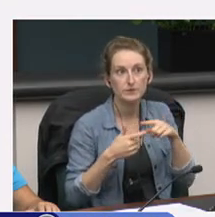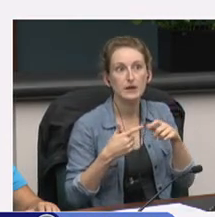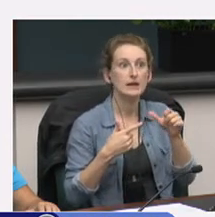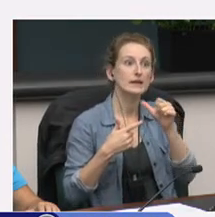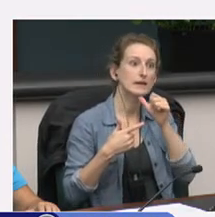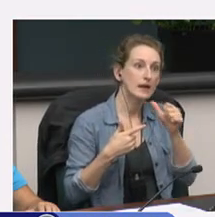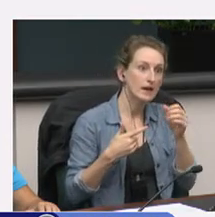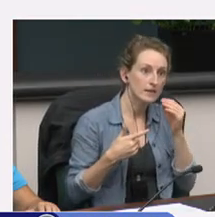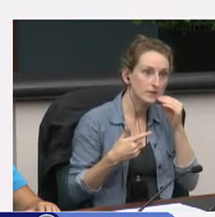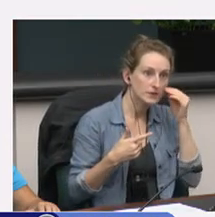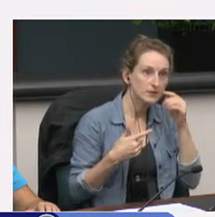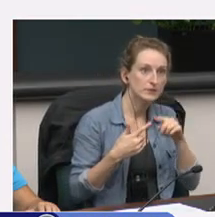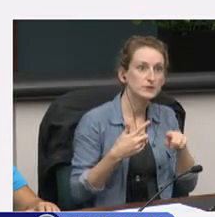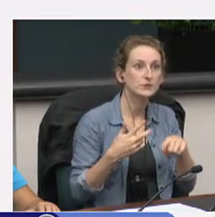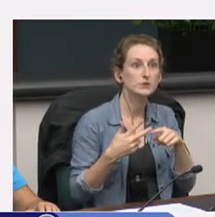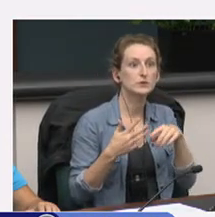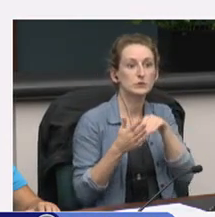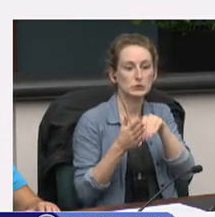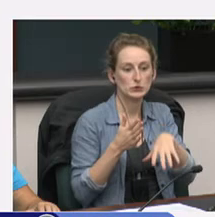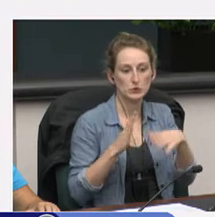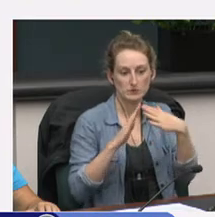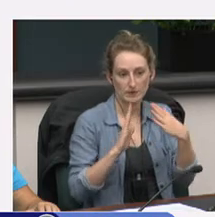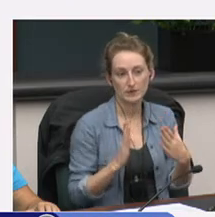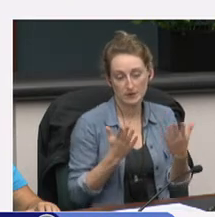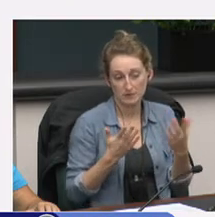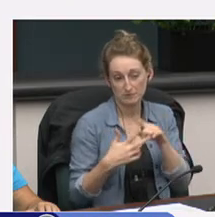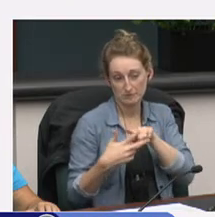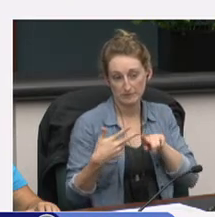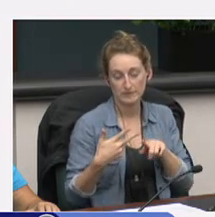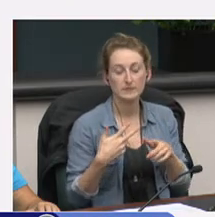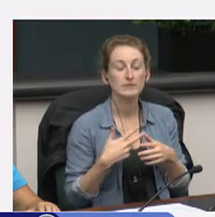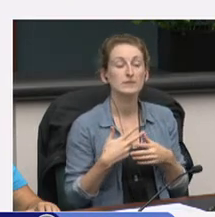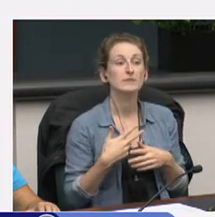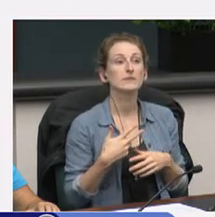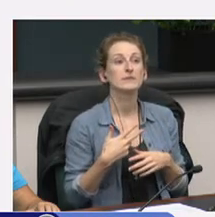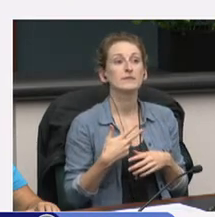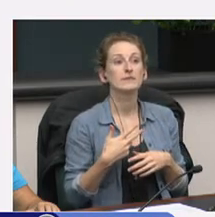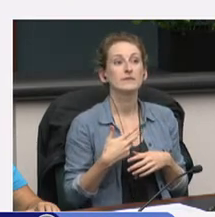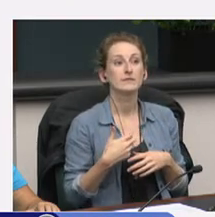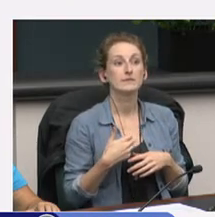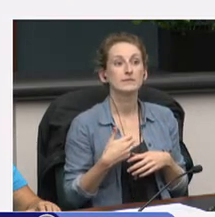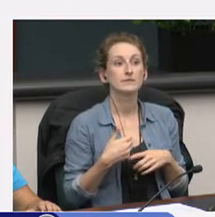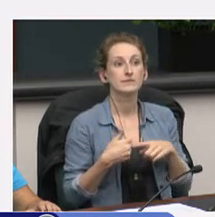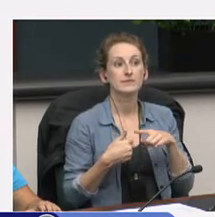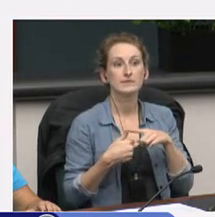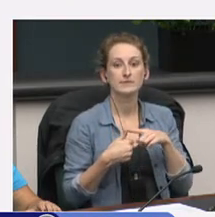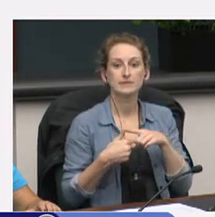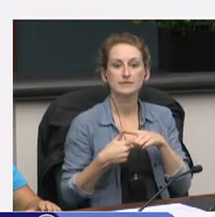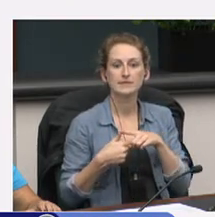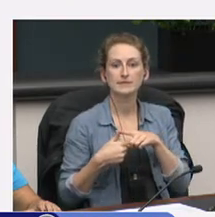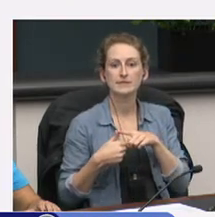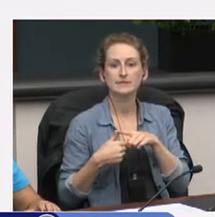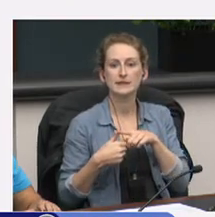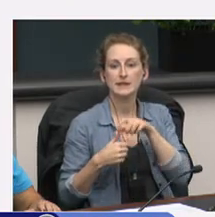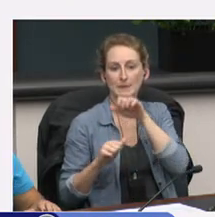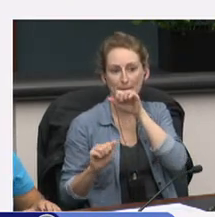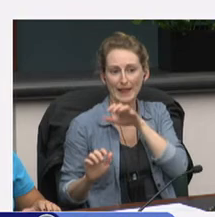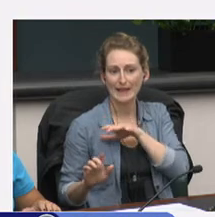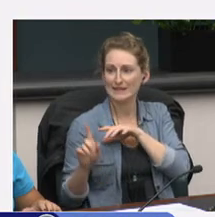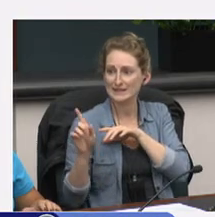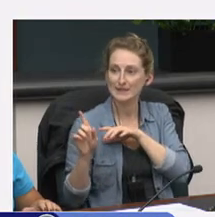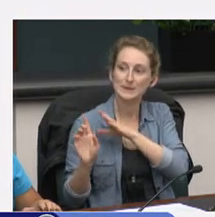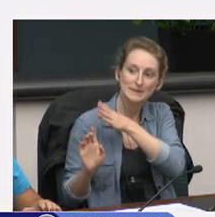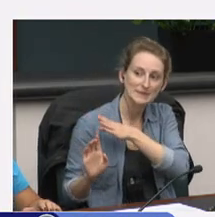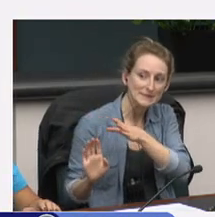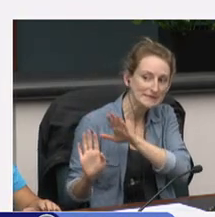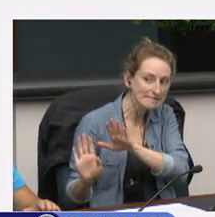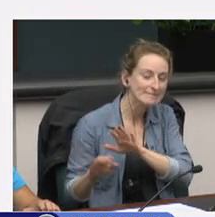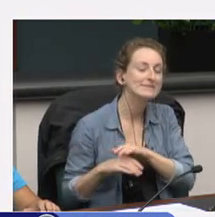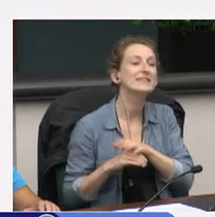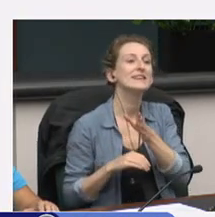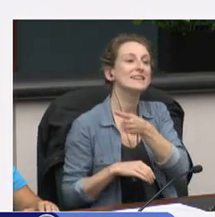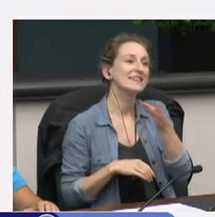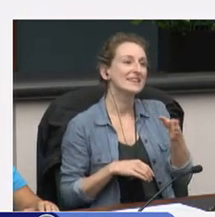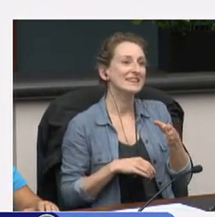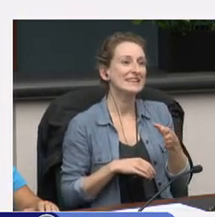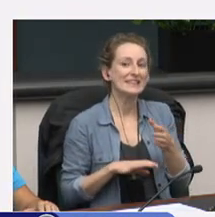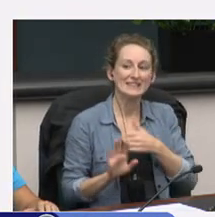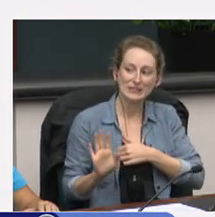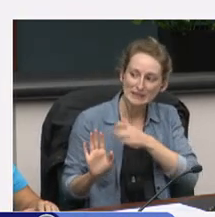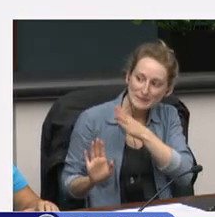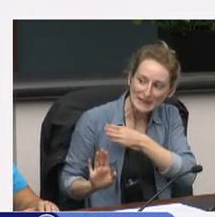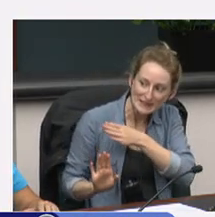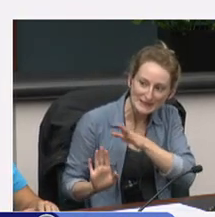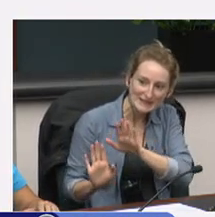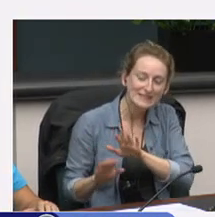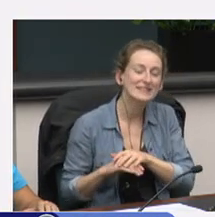Tier one it's 15% of the units need to be 15% of the bless you 15% of the units